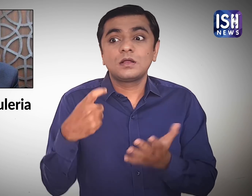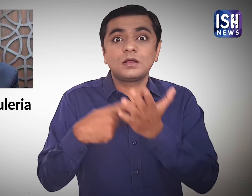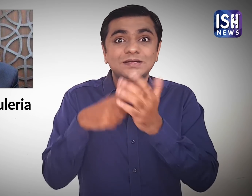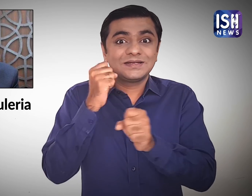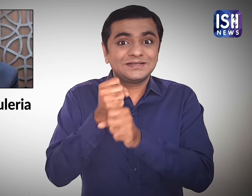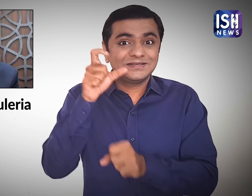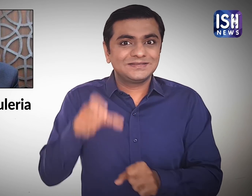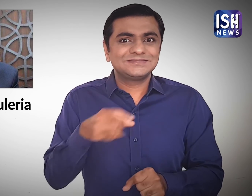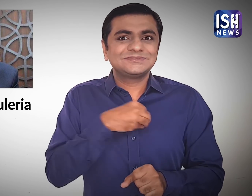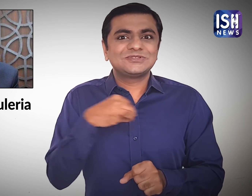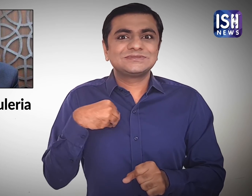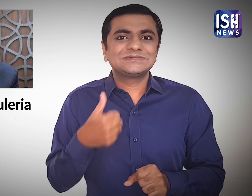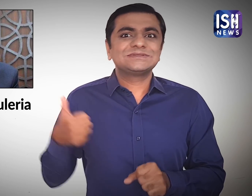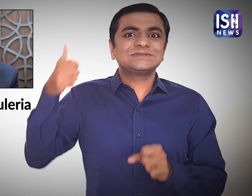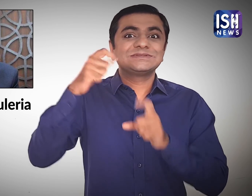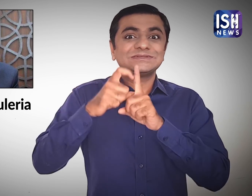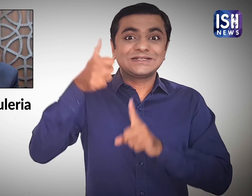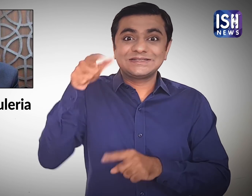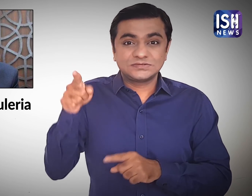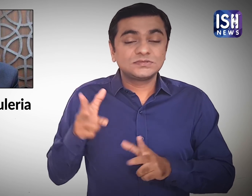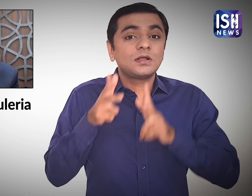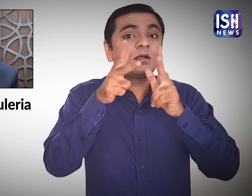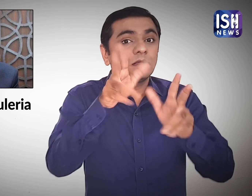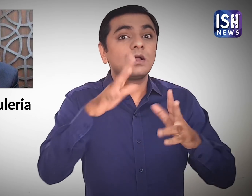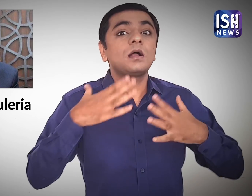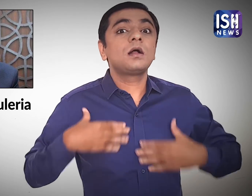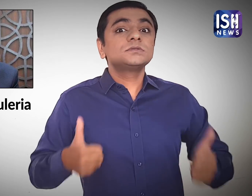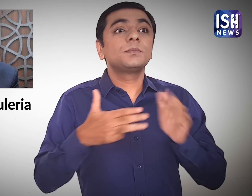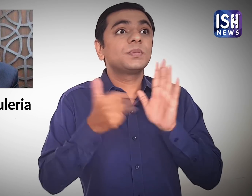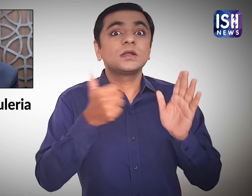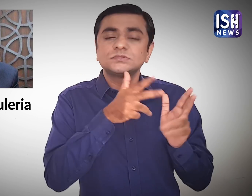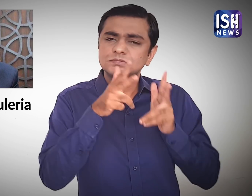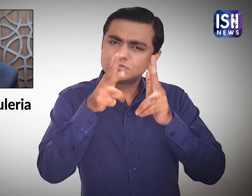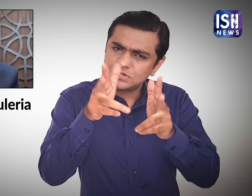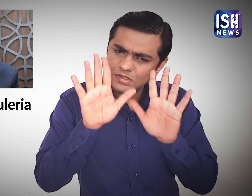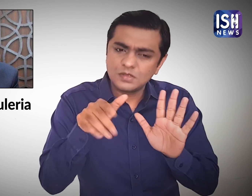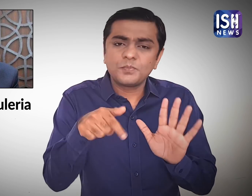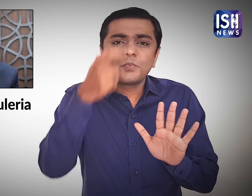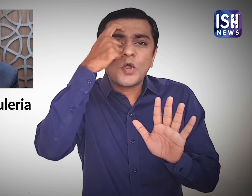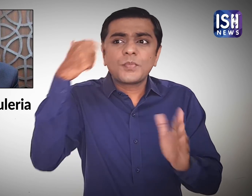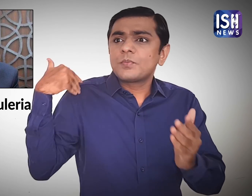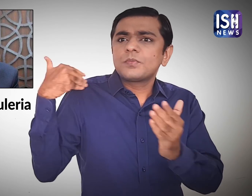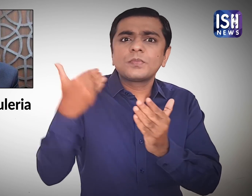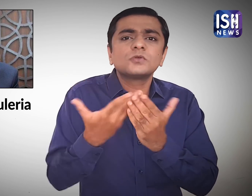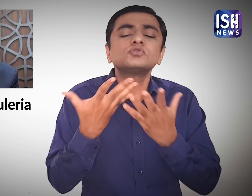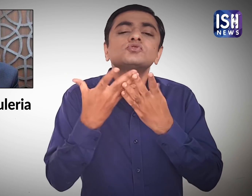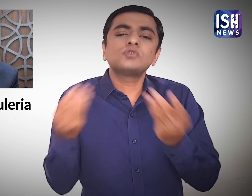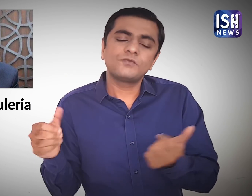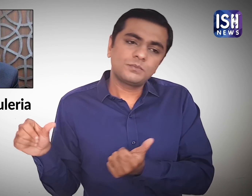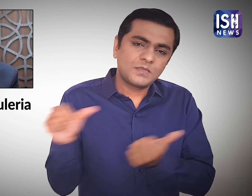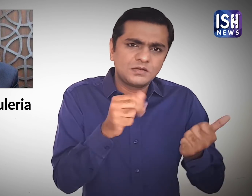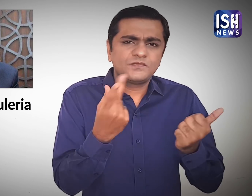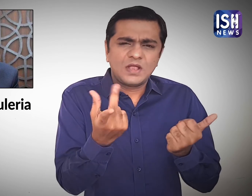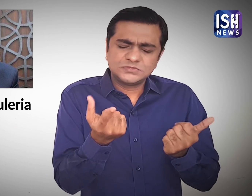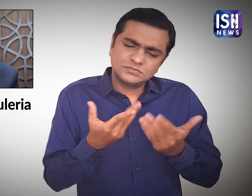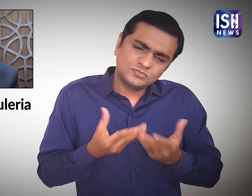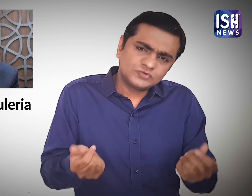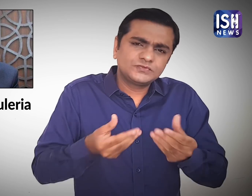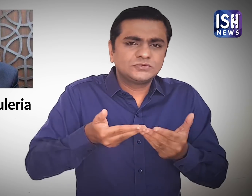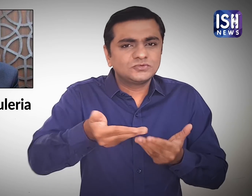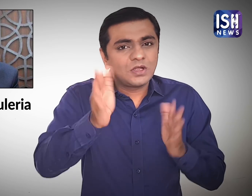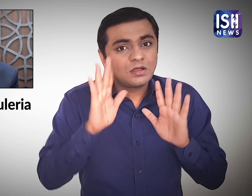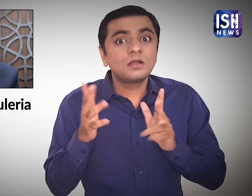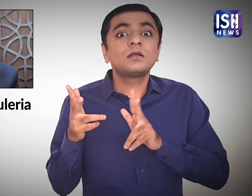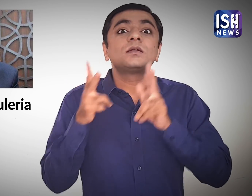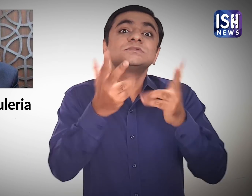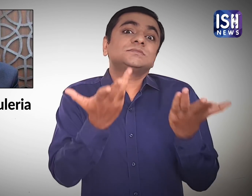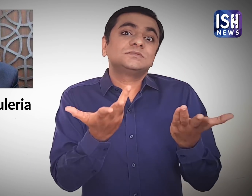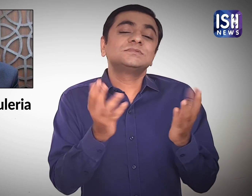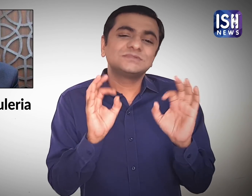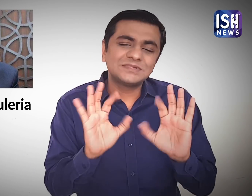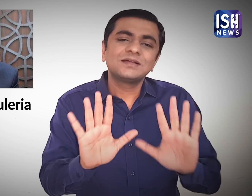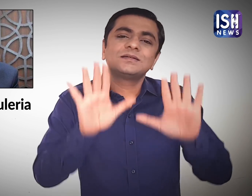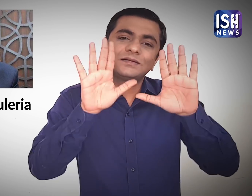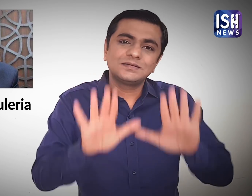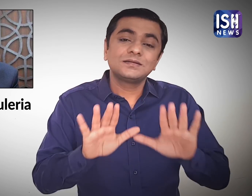He added, “The Health Ministry will also hold talks and try to resolve this as soon as possible.”